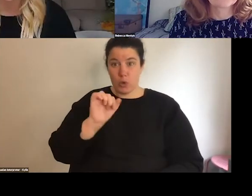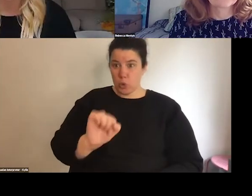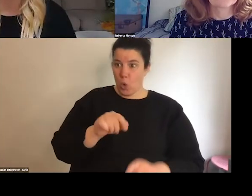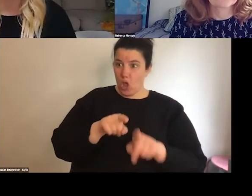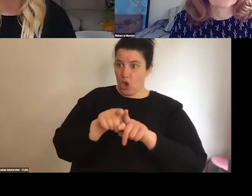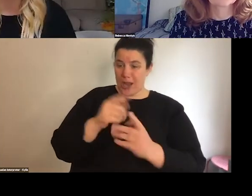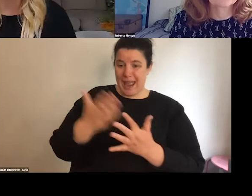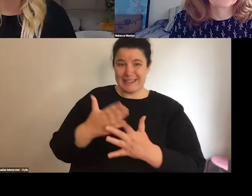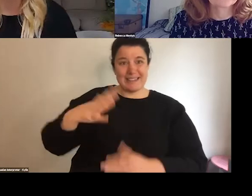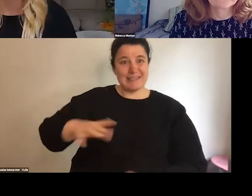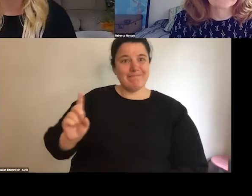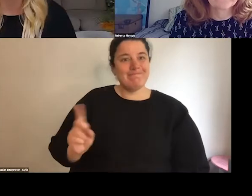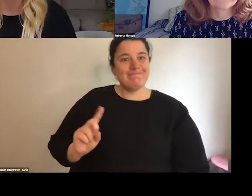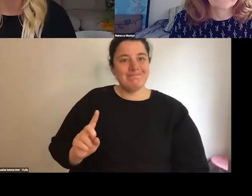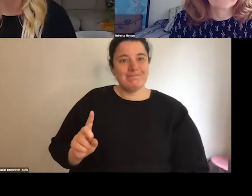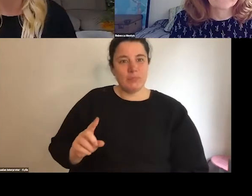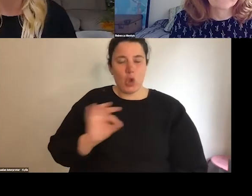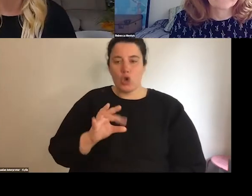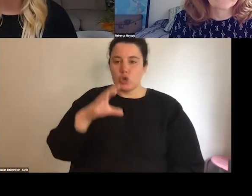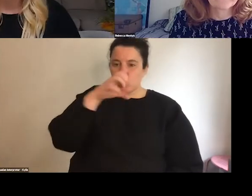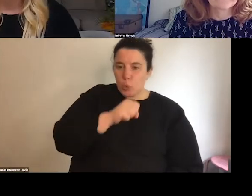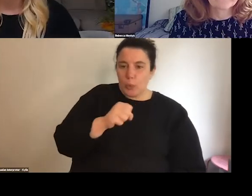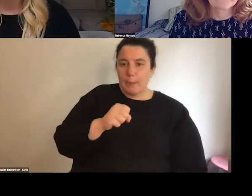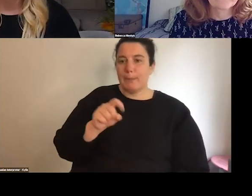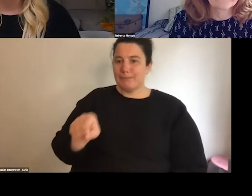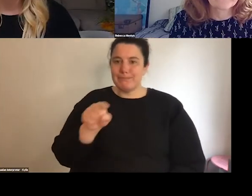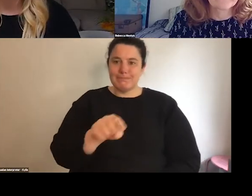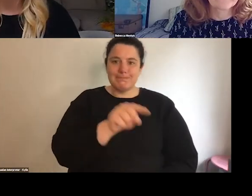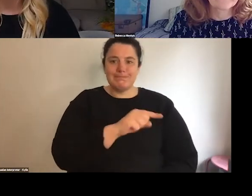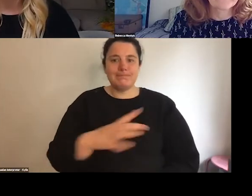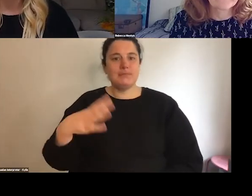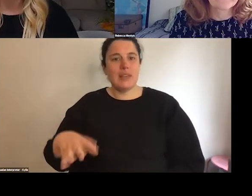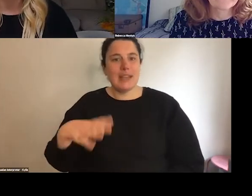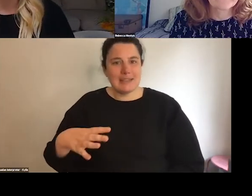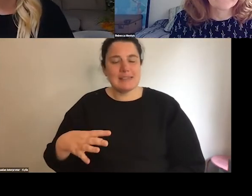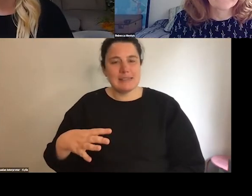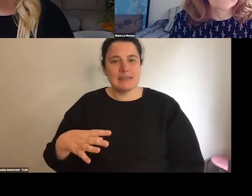not just making assumptions about, you know, the way people will engage